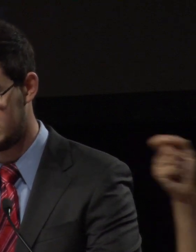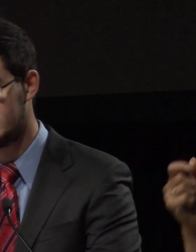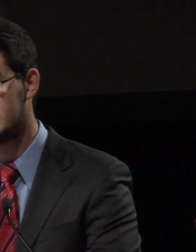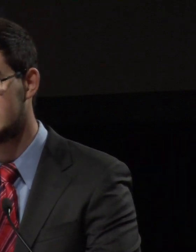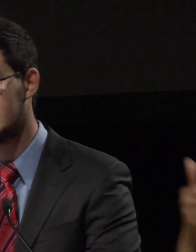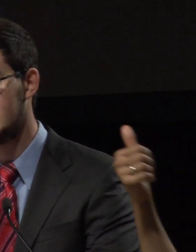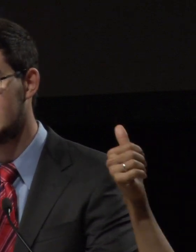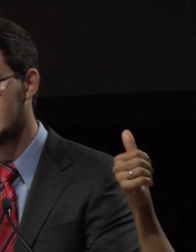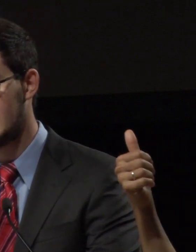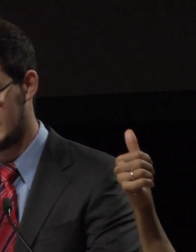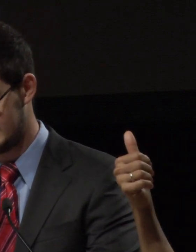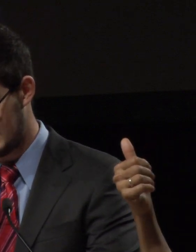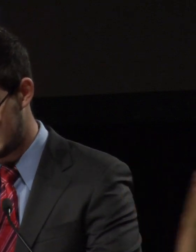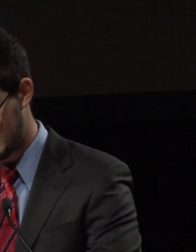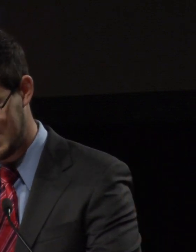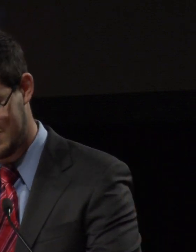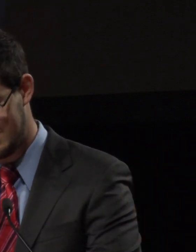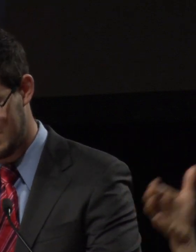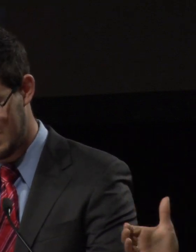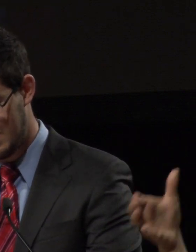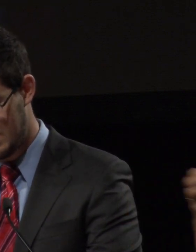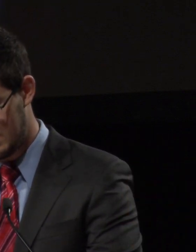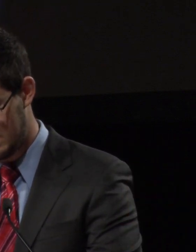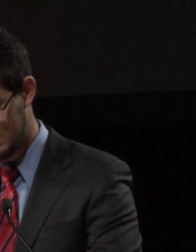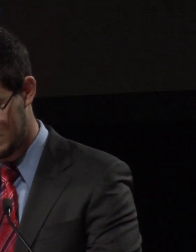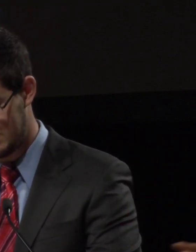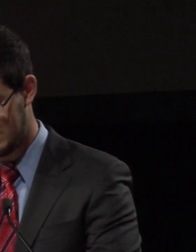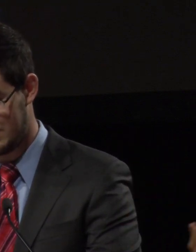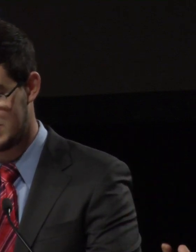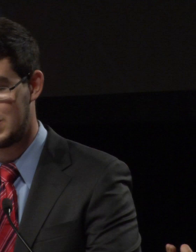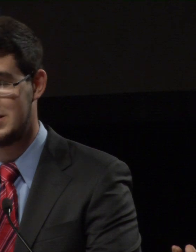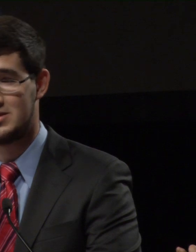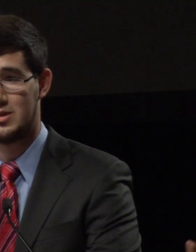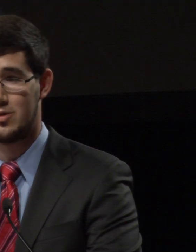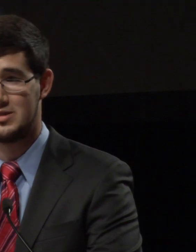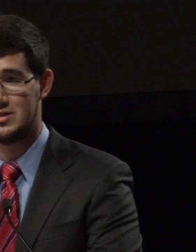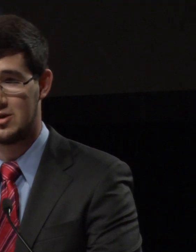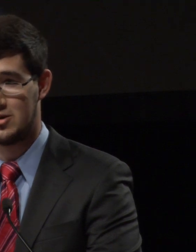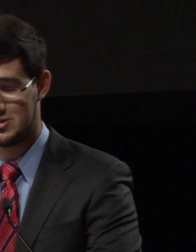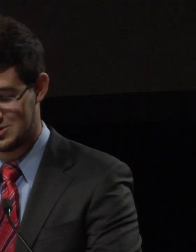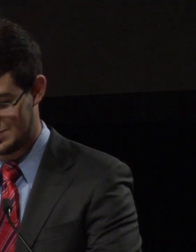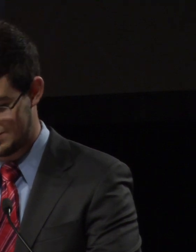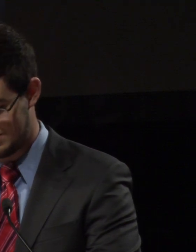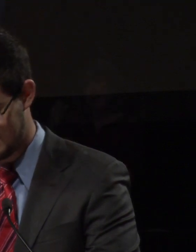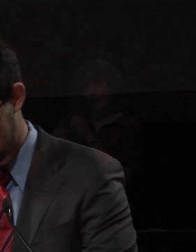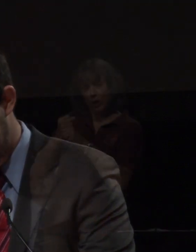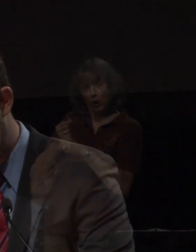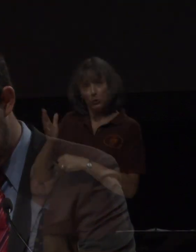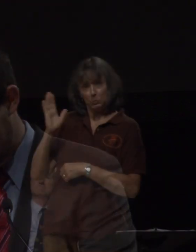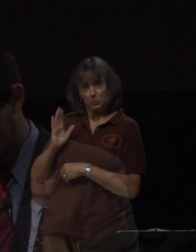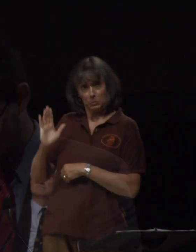STUDENTS, AND ASSIGNED MANY OF YOU TO LIVE IN SPACES IN THE RESIDENCE HALLS.